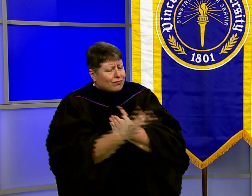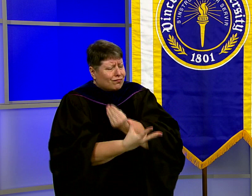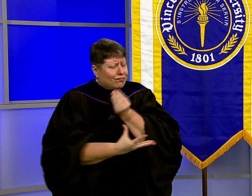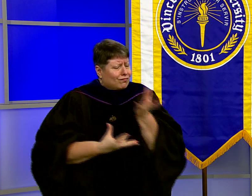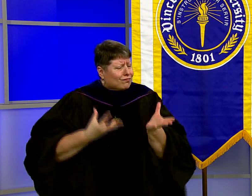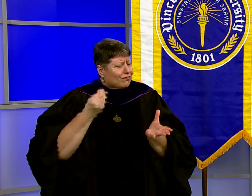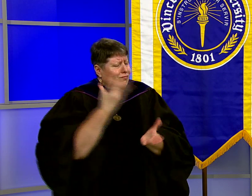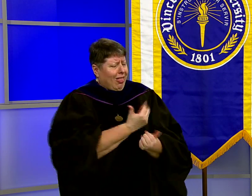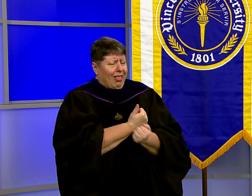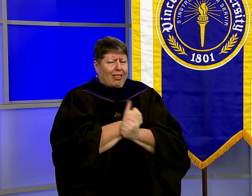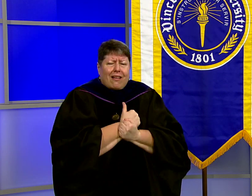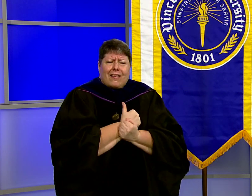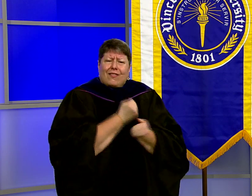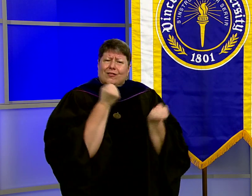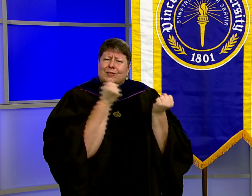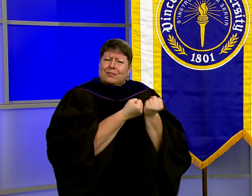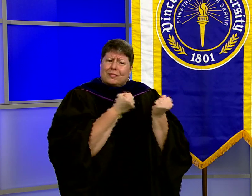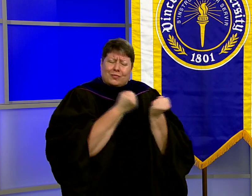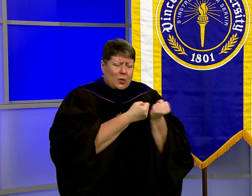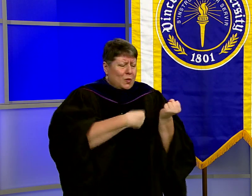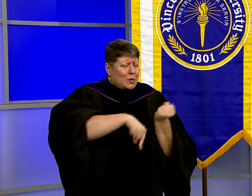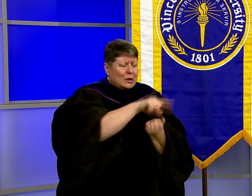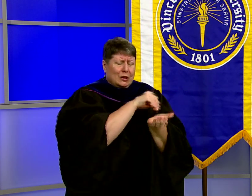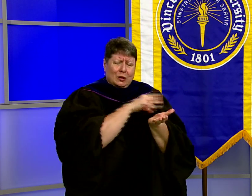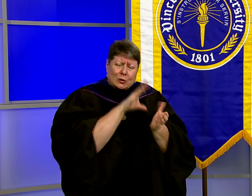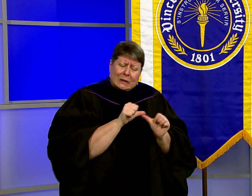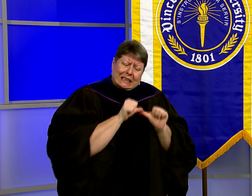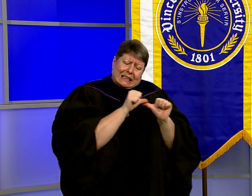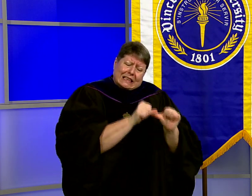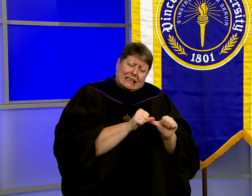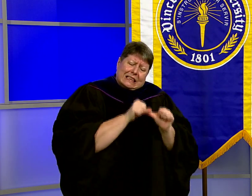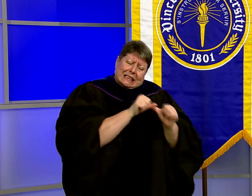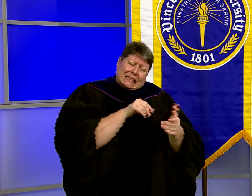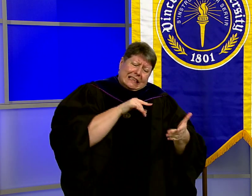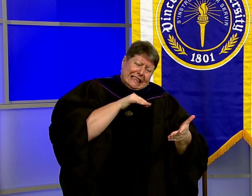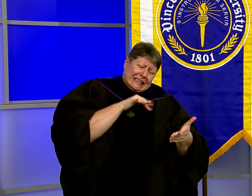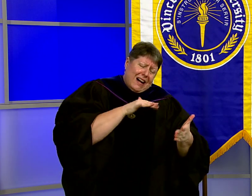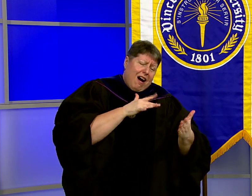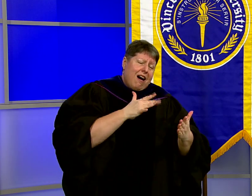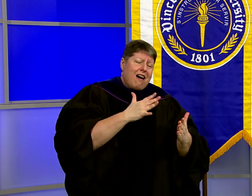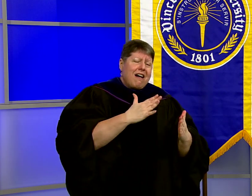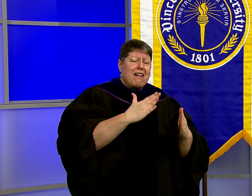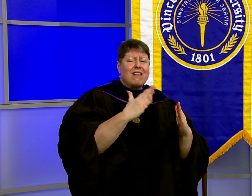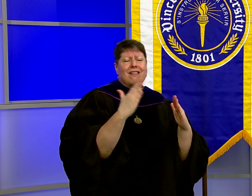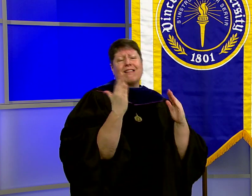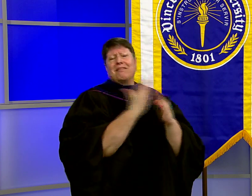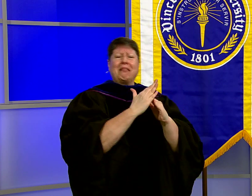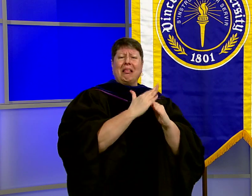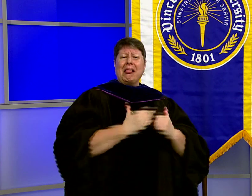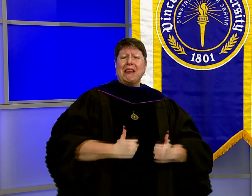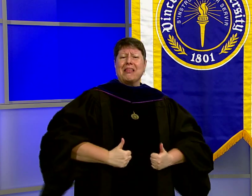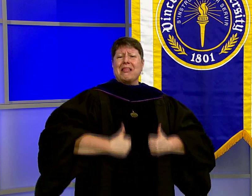provided our students with unconditional love and constant support in reaching one